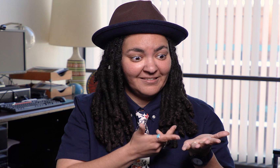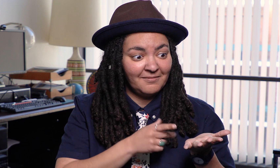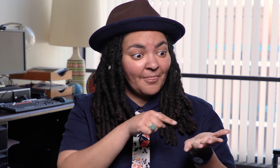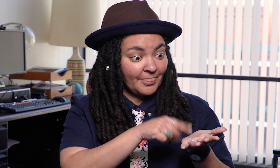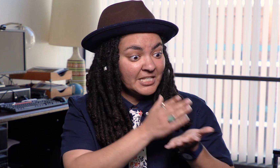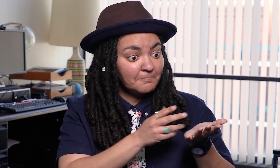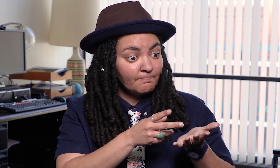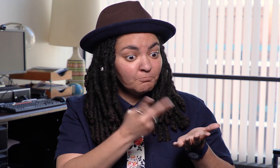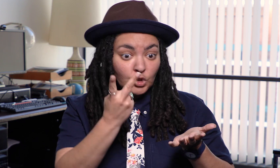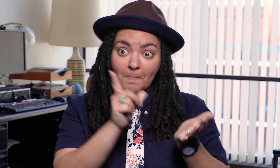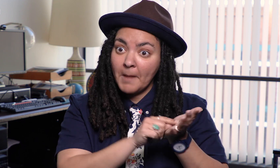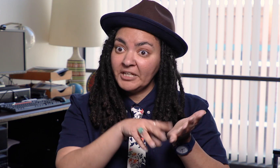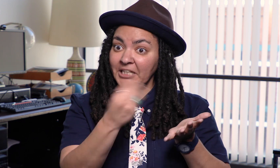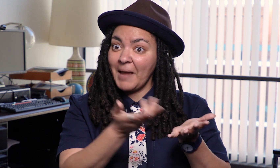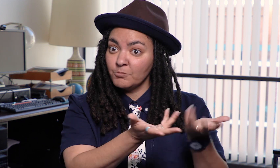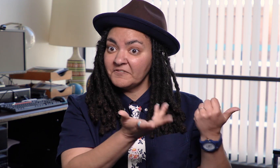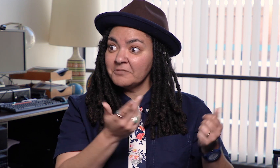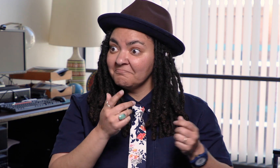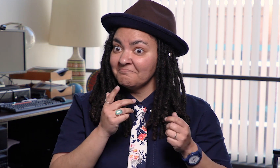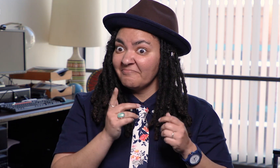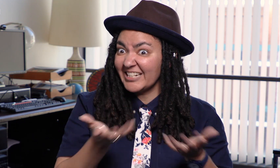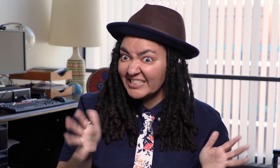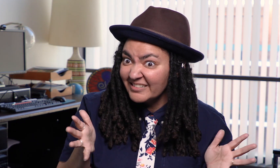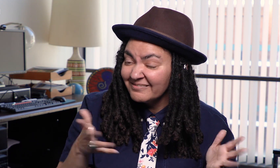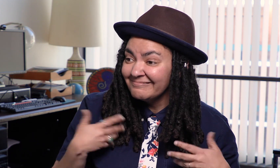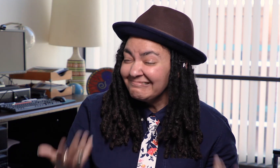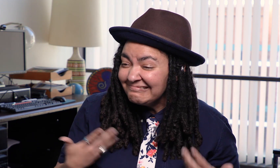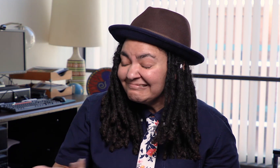Two publications came out of that project, but I felt I wanted to do more.